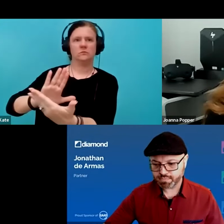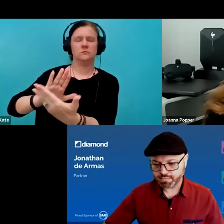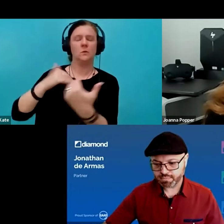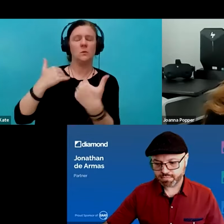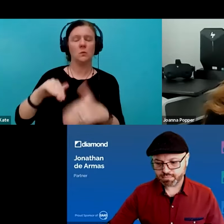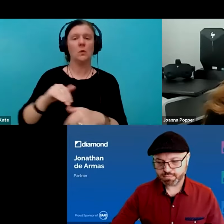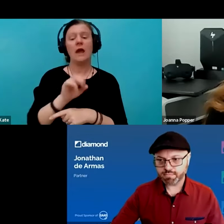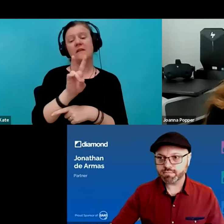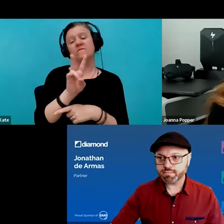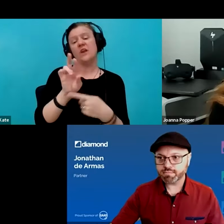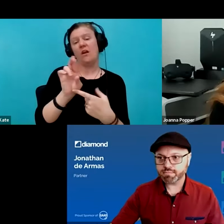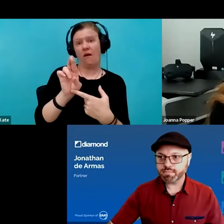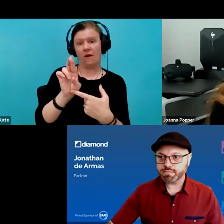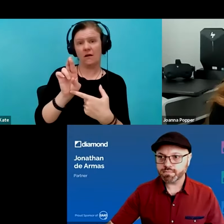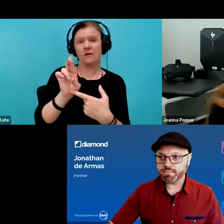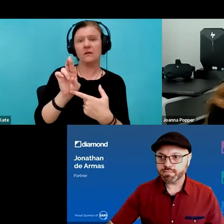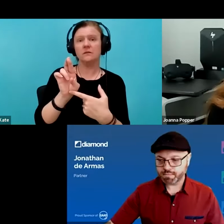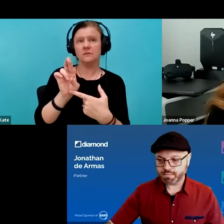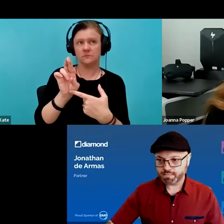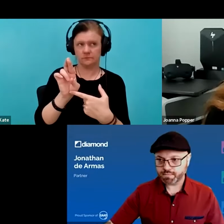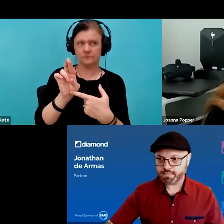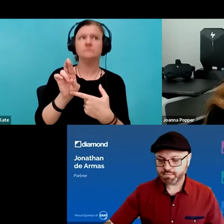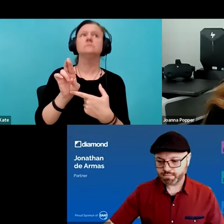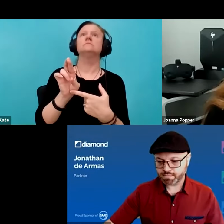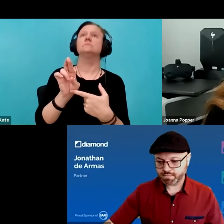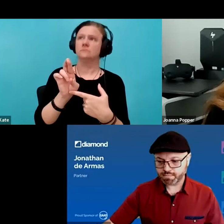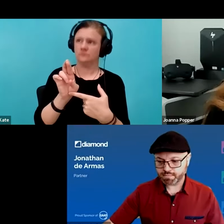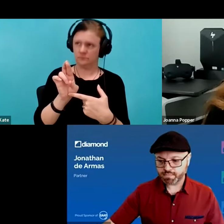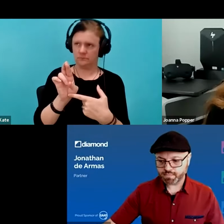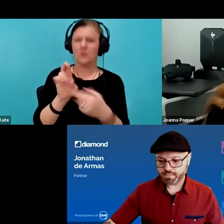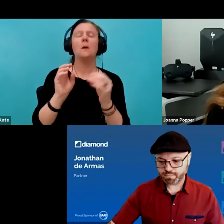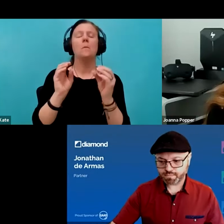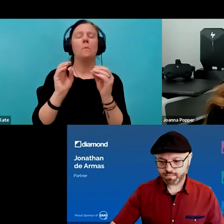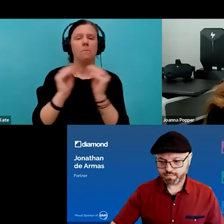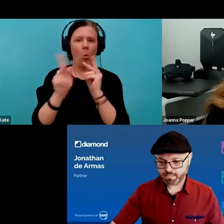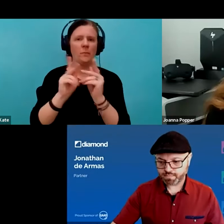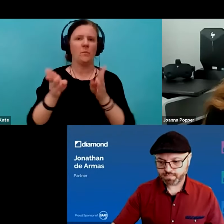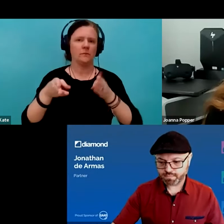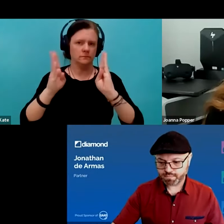virtual reality drives much higher retention rates. So, you know,